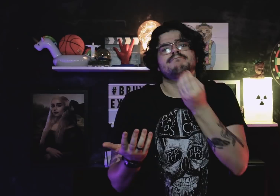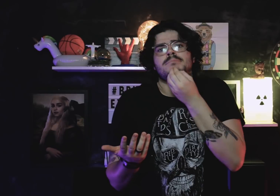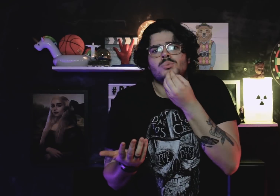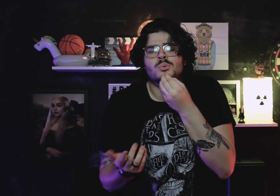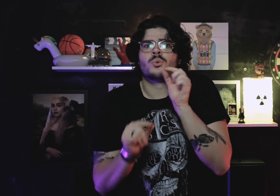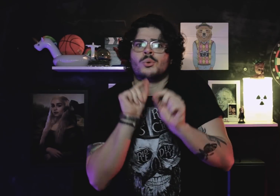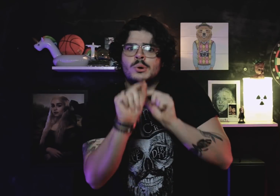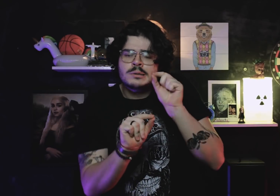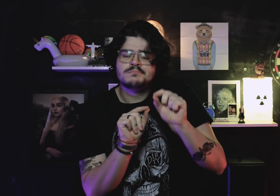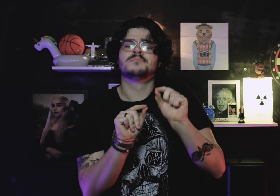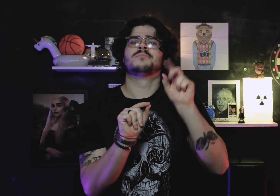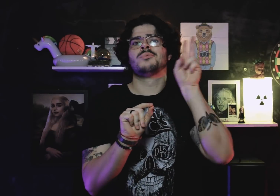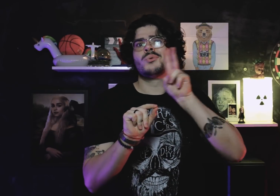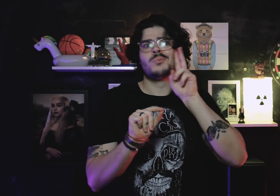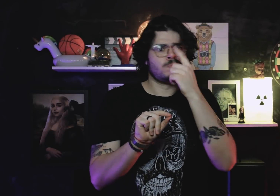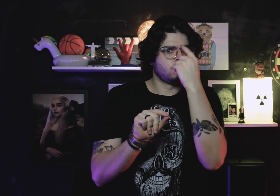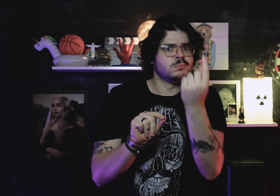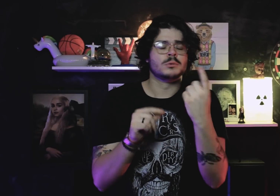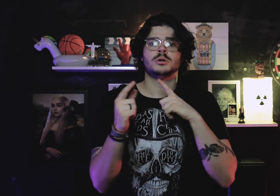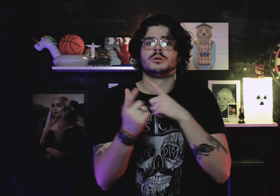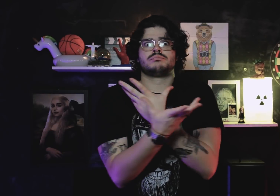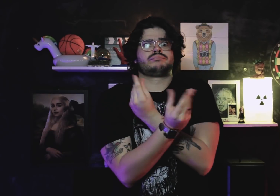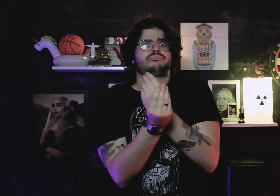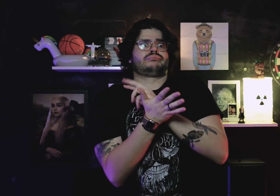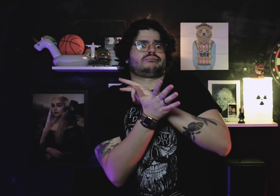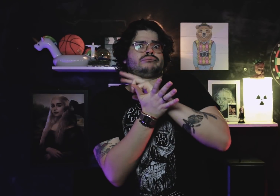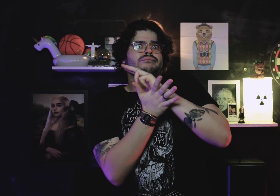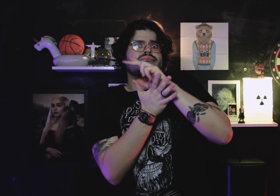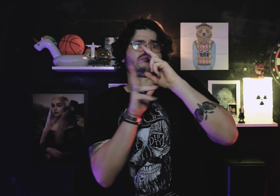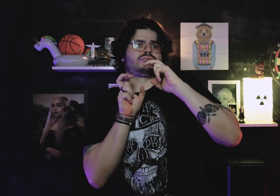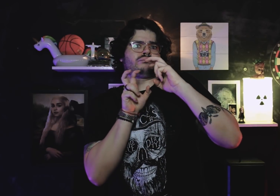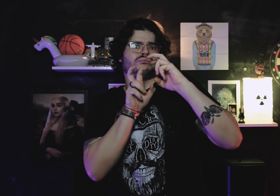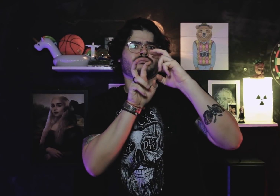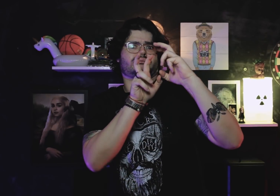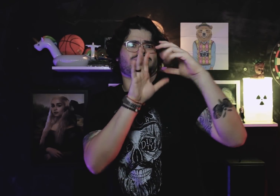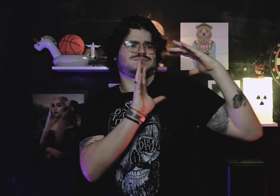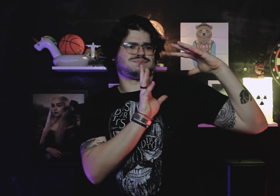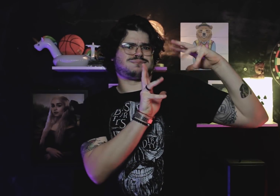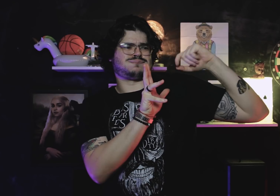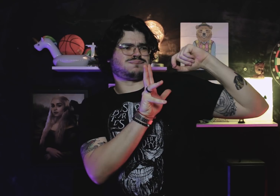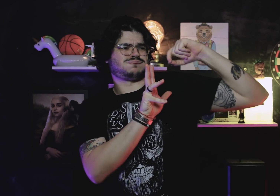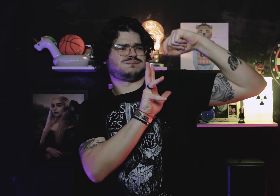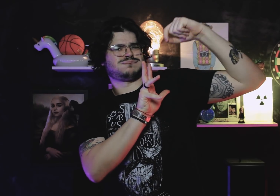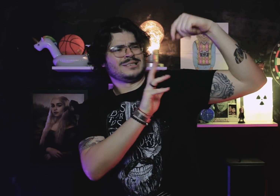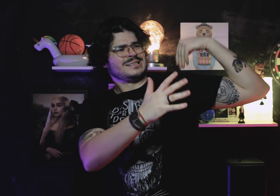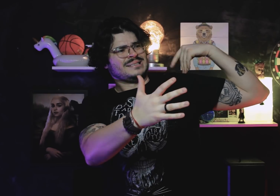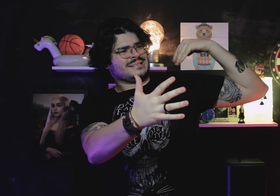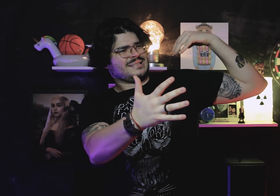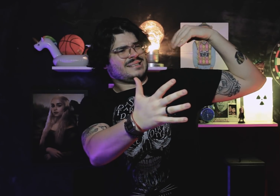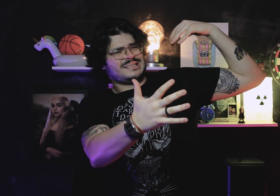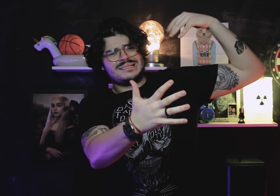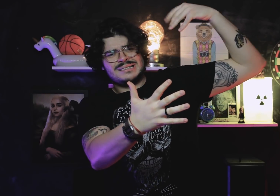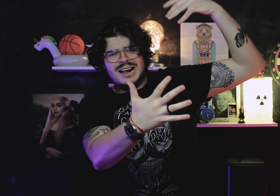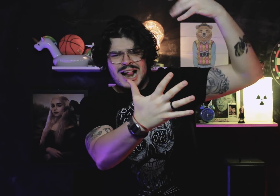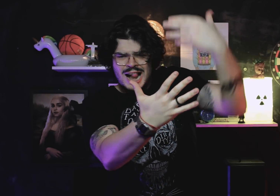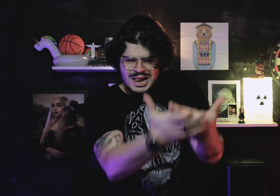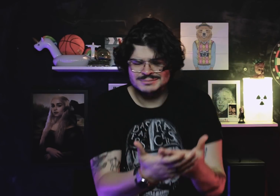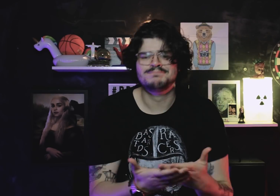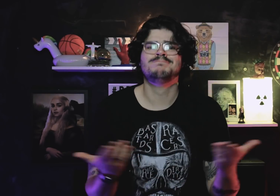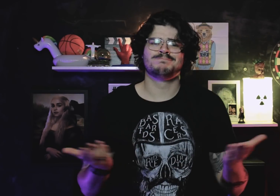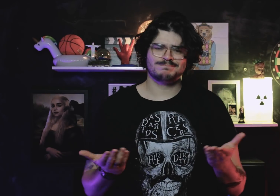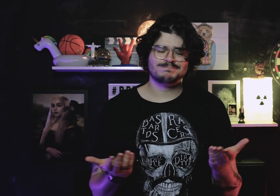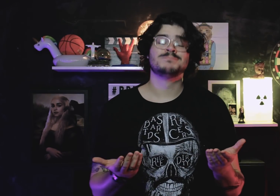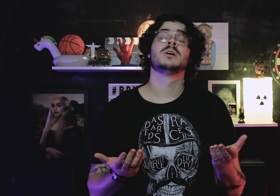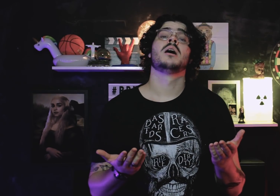It is obvious that thousands of stories of witches have been told in the world over time.